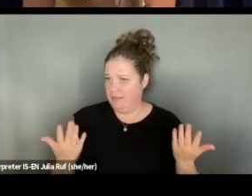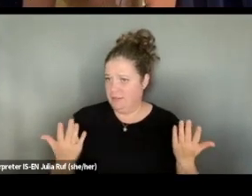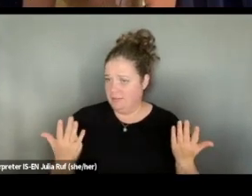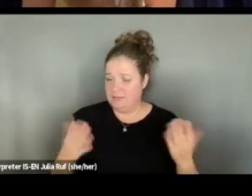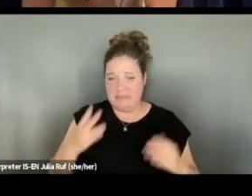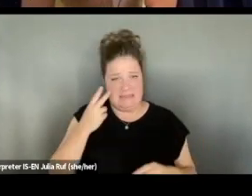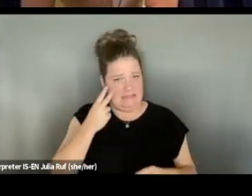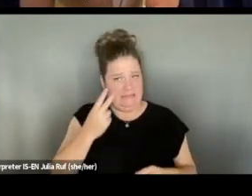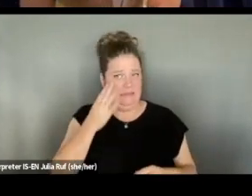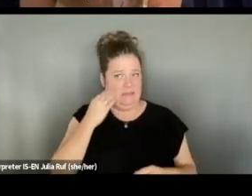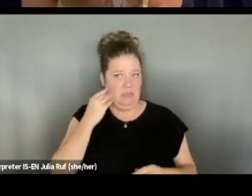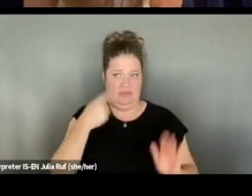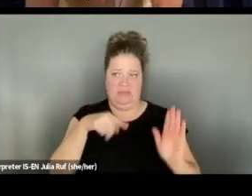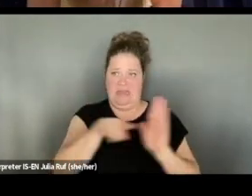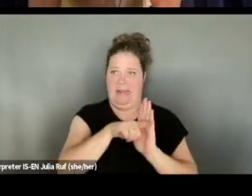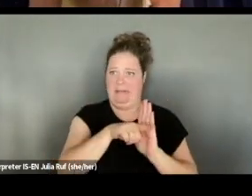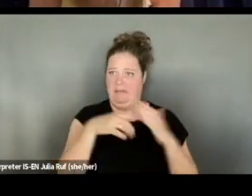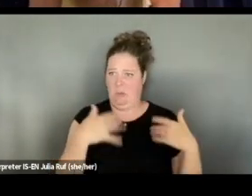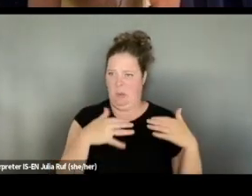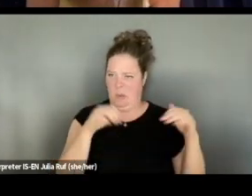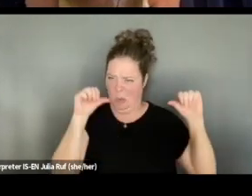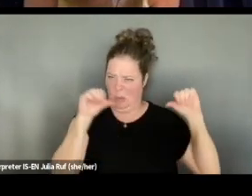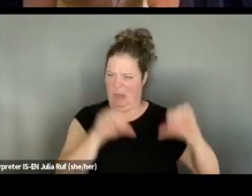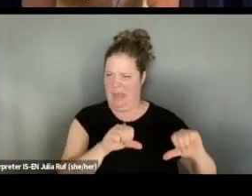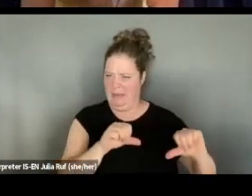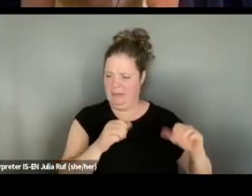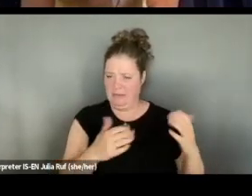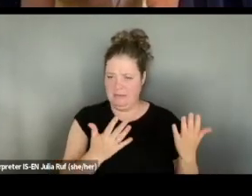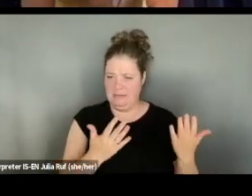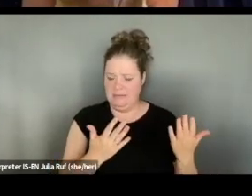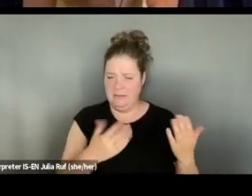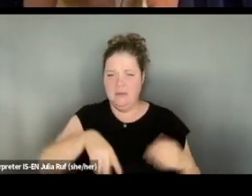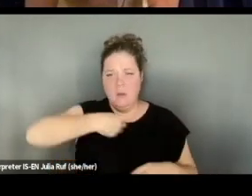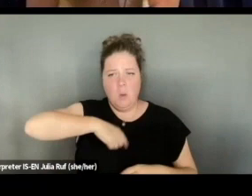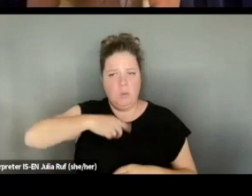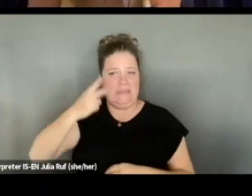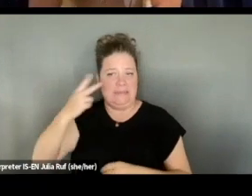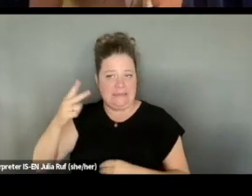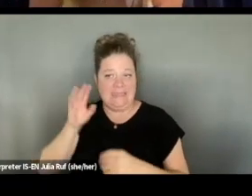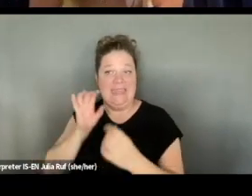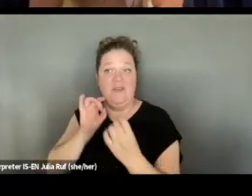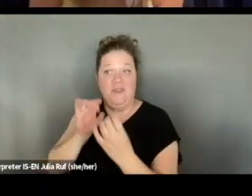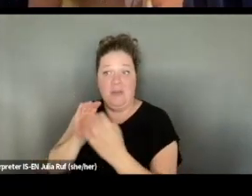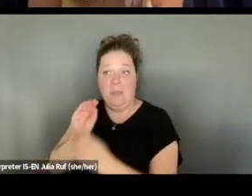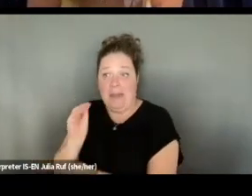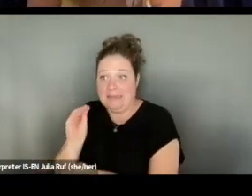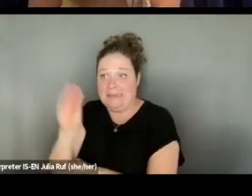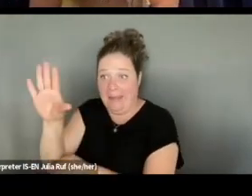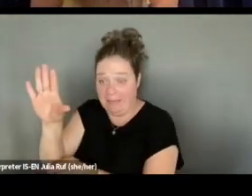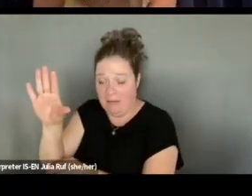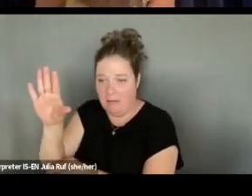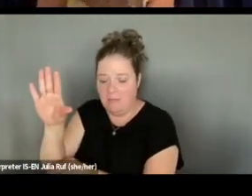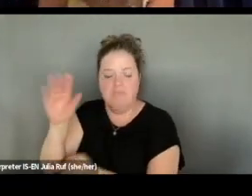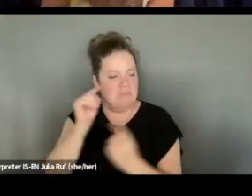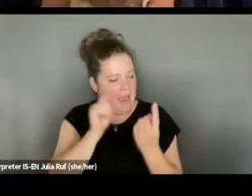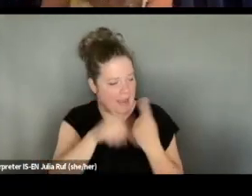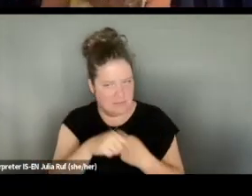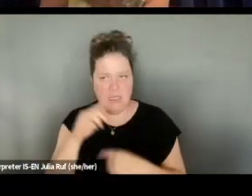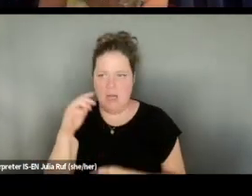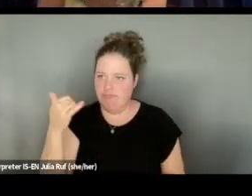really interested to hear where this is so bad, because they're absolutely not -- the enforcement procedures are not